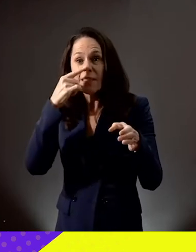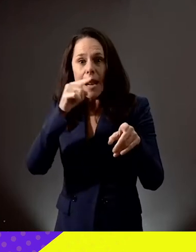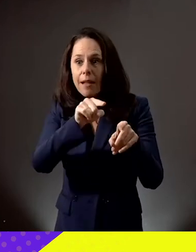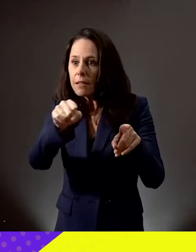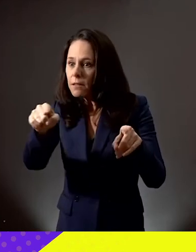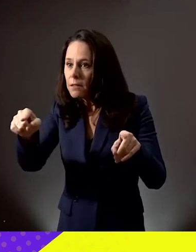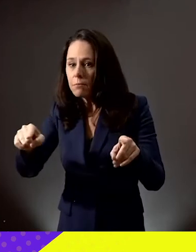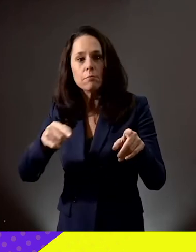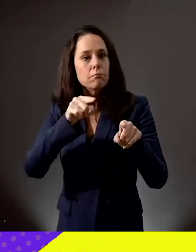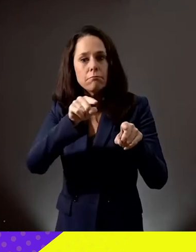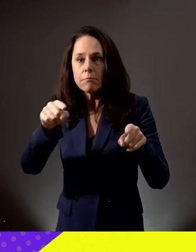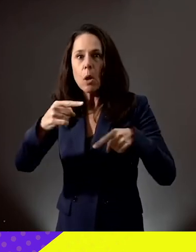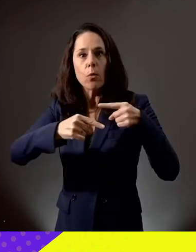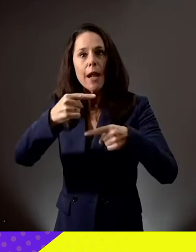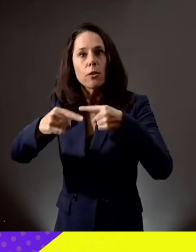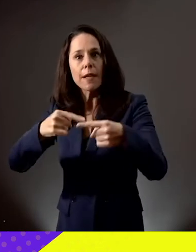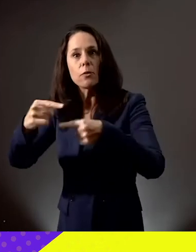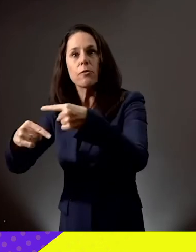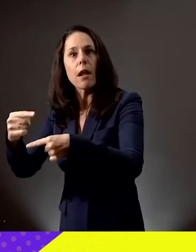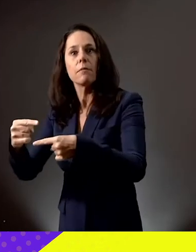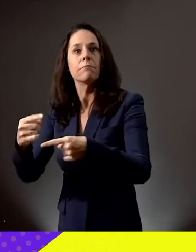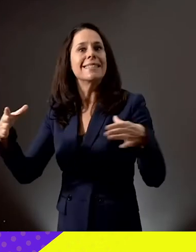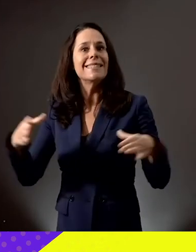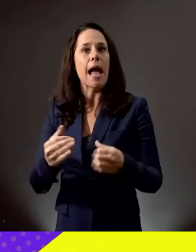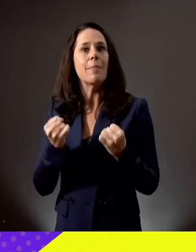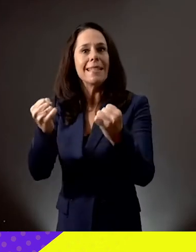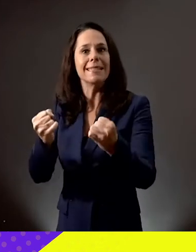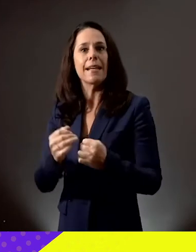Together we must make an effort for equal opportunities for everyone.